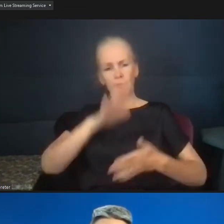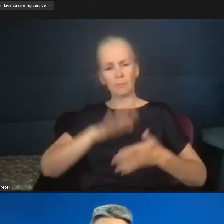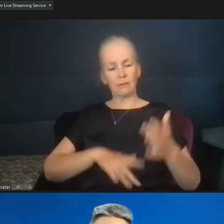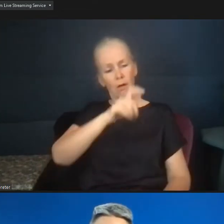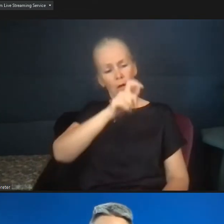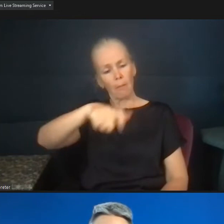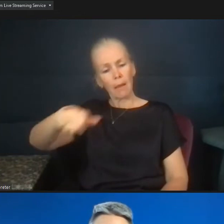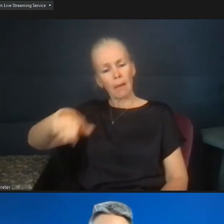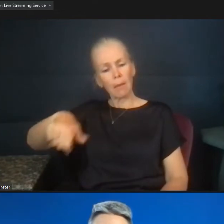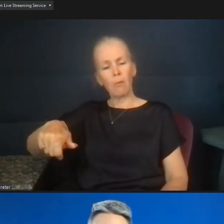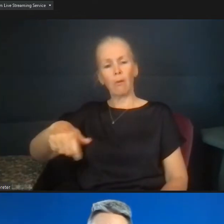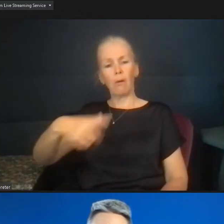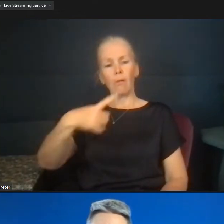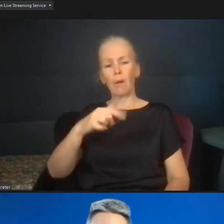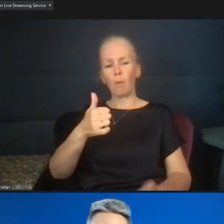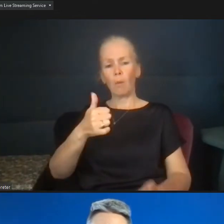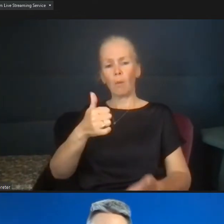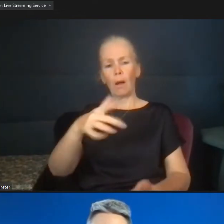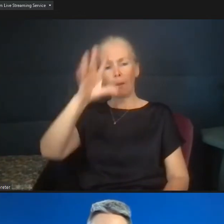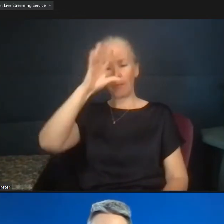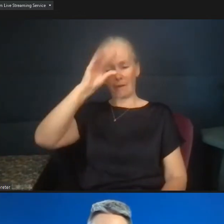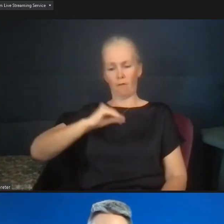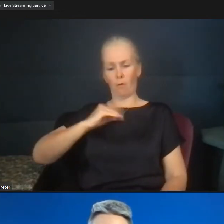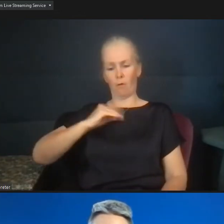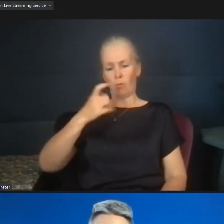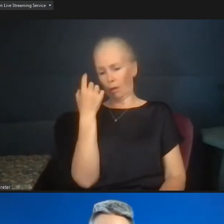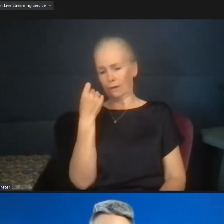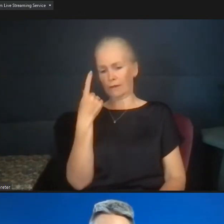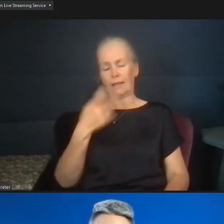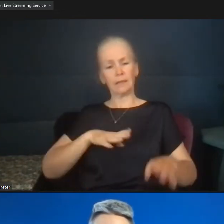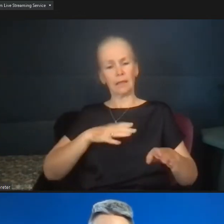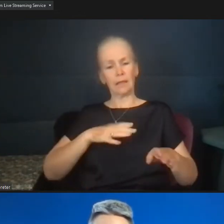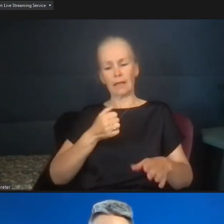will help inform your understanding and your practice of what you need to do for the community